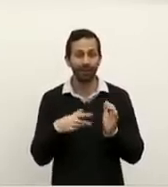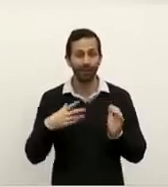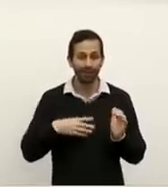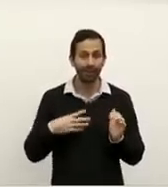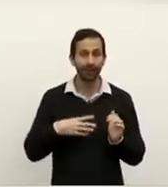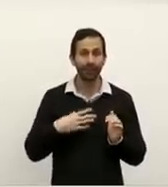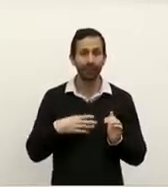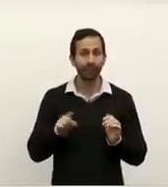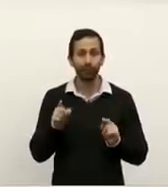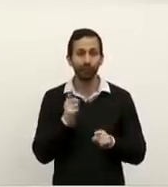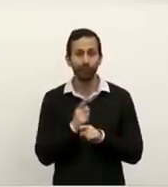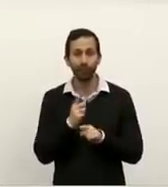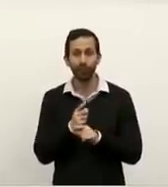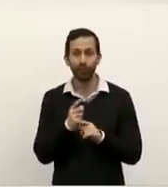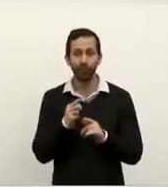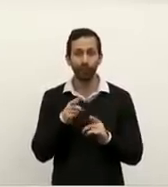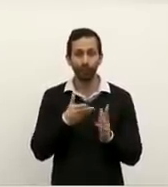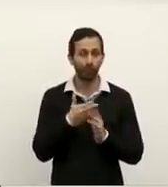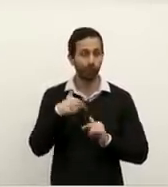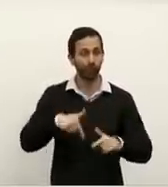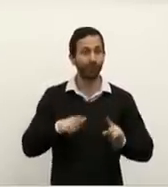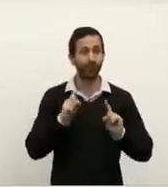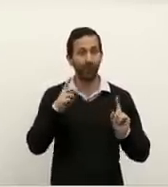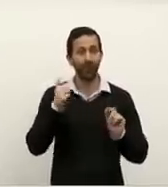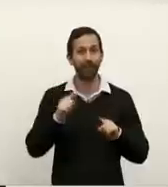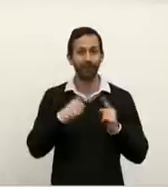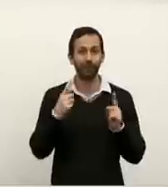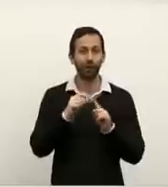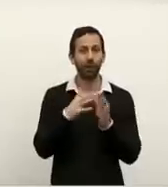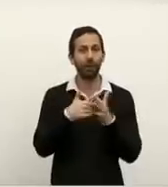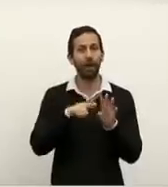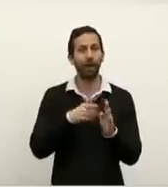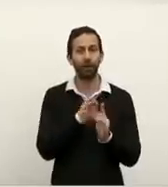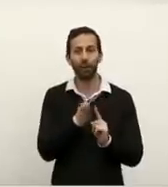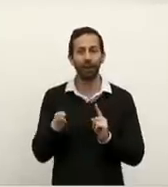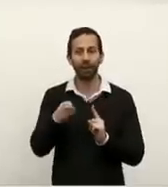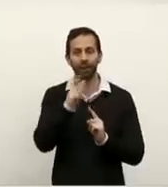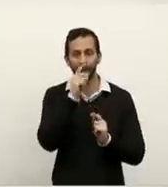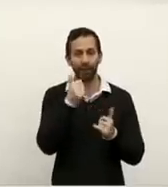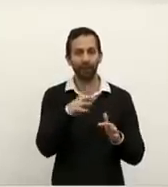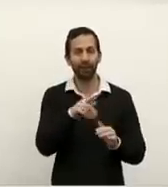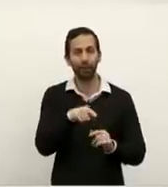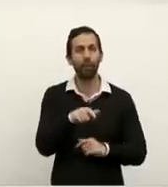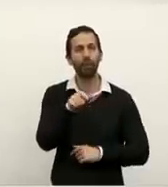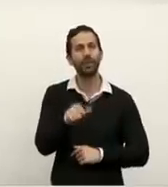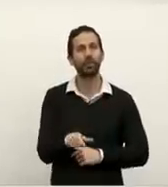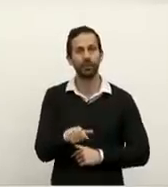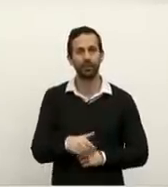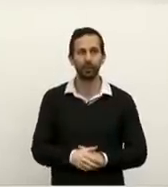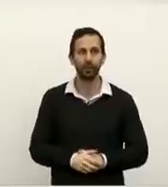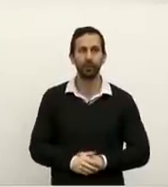then what we've been talking throughout the webinar, we've got different pathways, we can get that done for the participant,